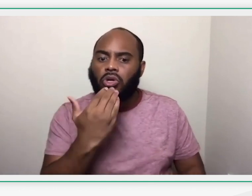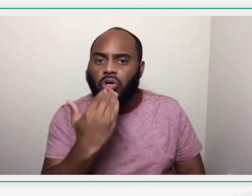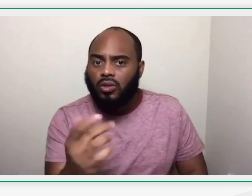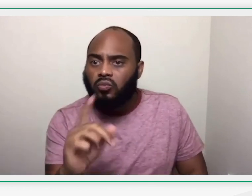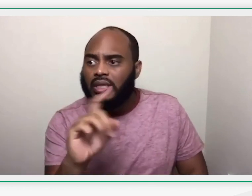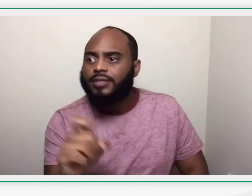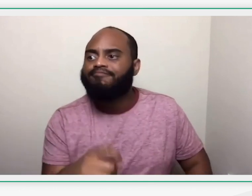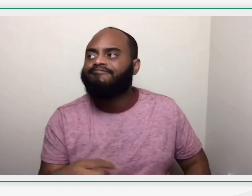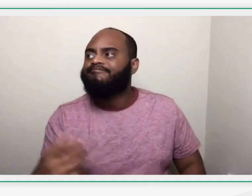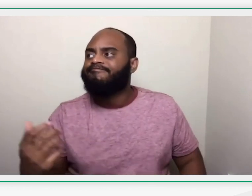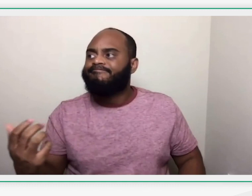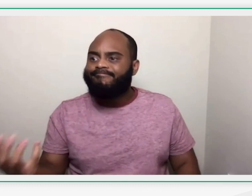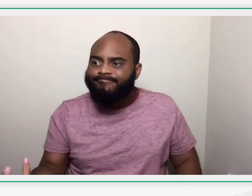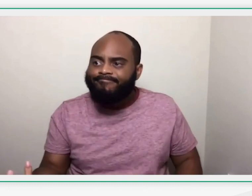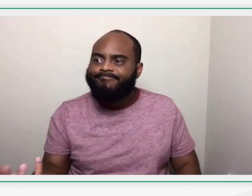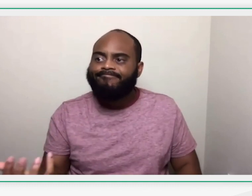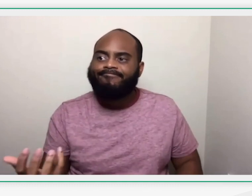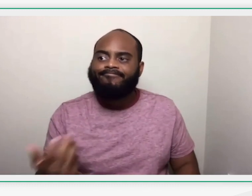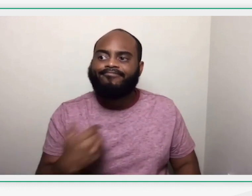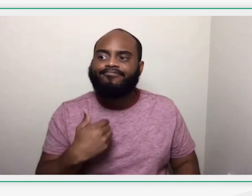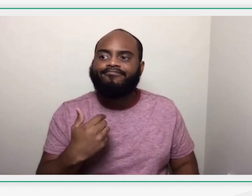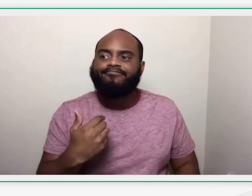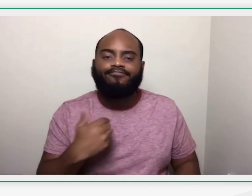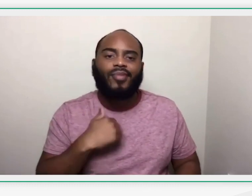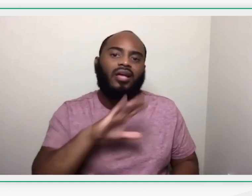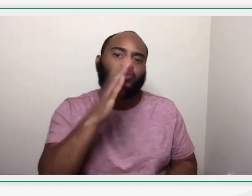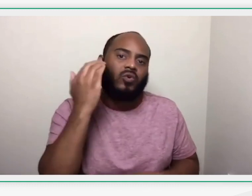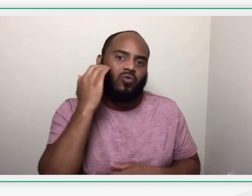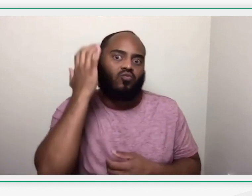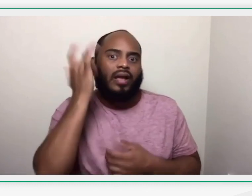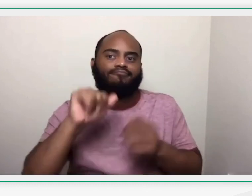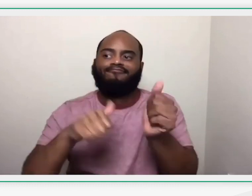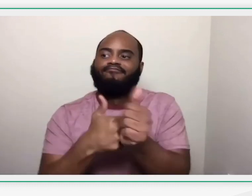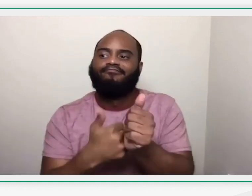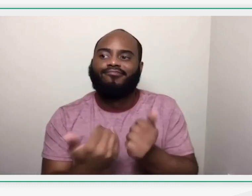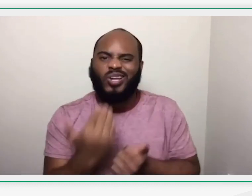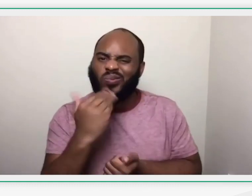How are they connected? That's a good question, and I don't know how they're connected.